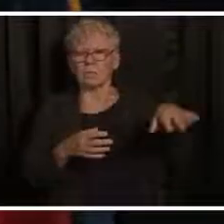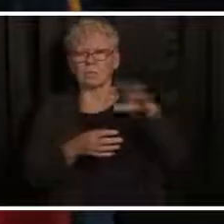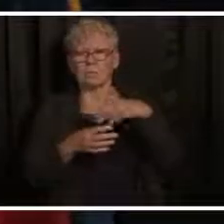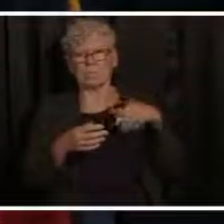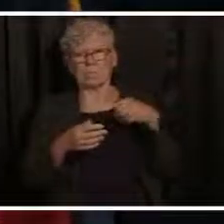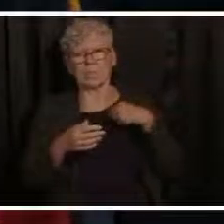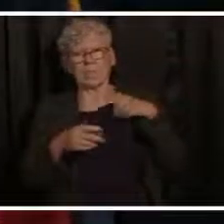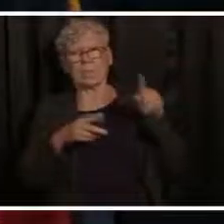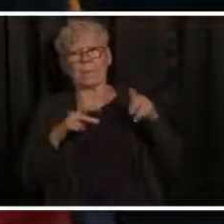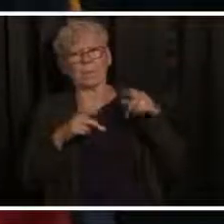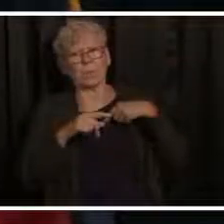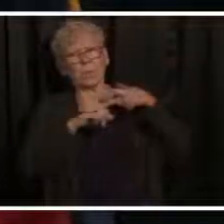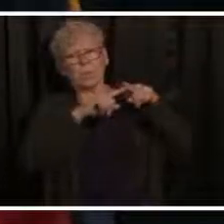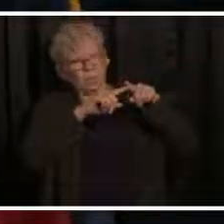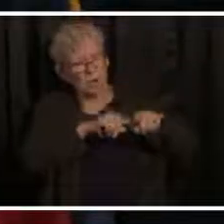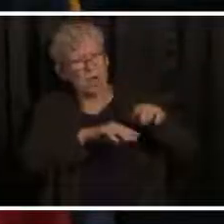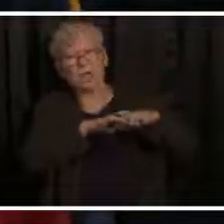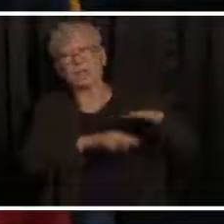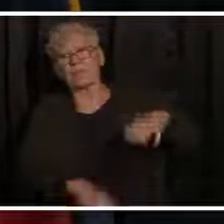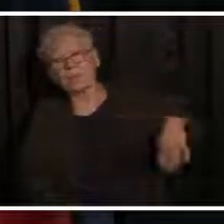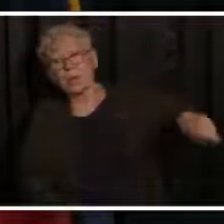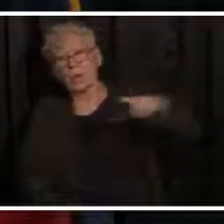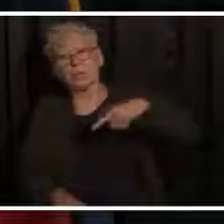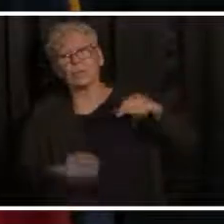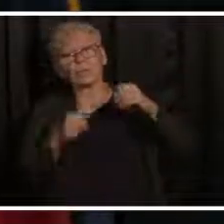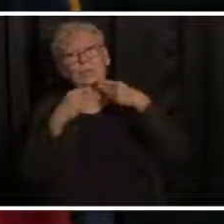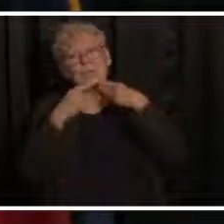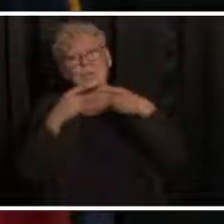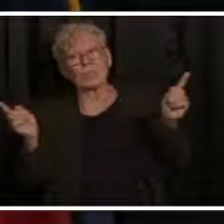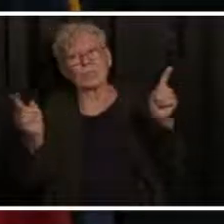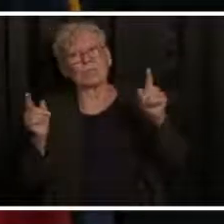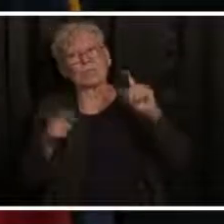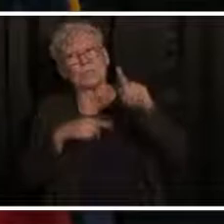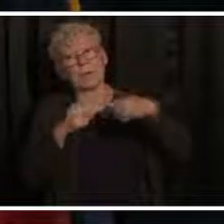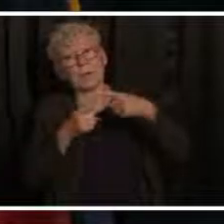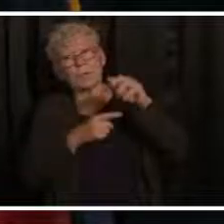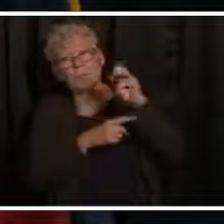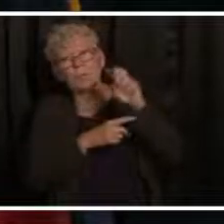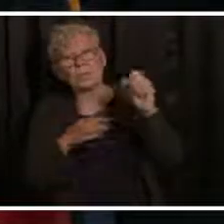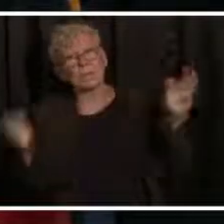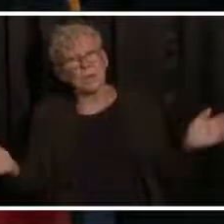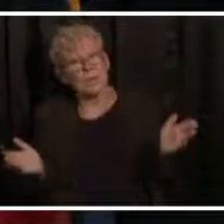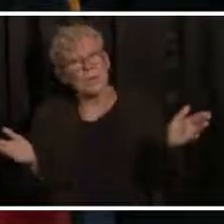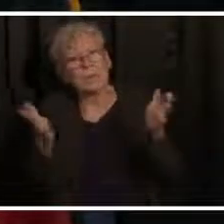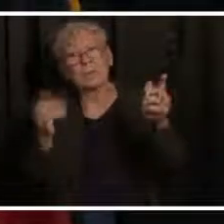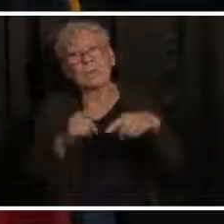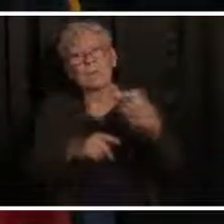information. speak out about the importance of of getting vaccinated. I think that that helps a lot. I certainly